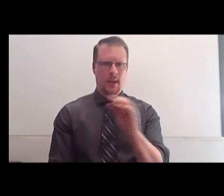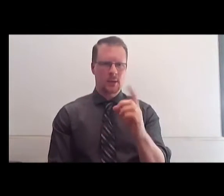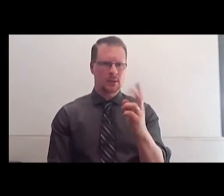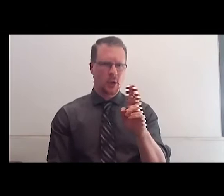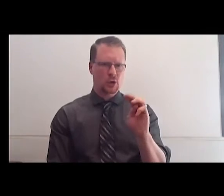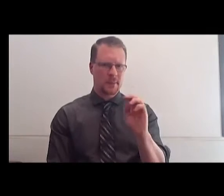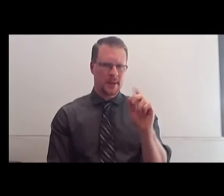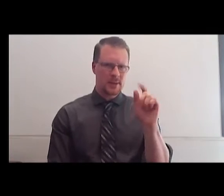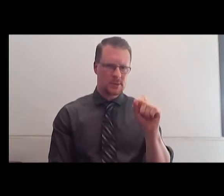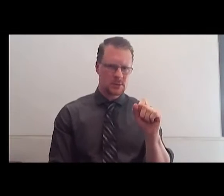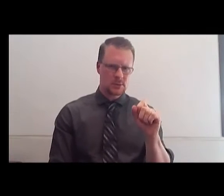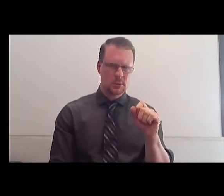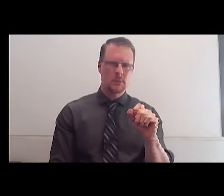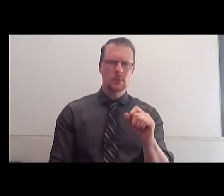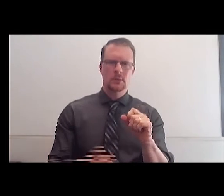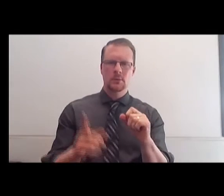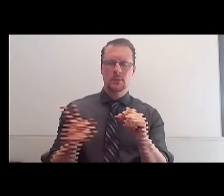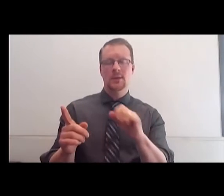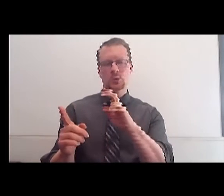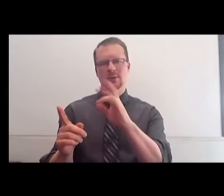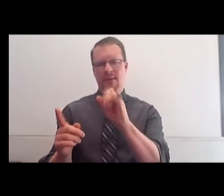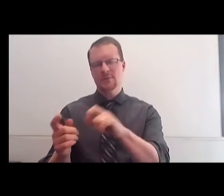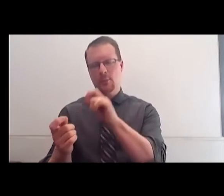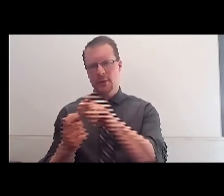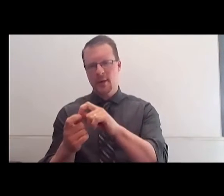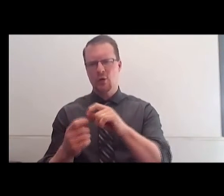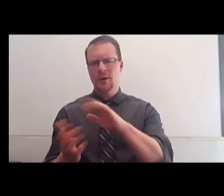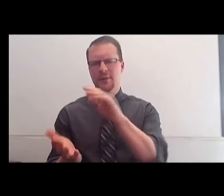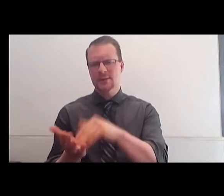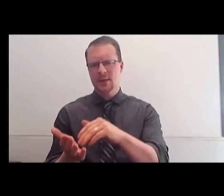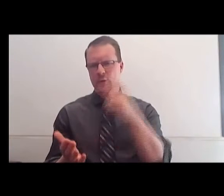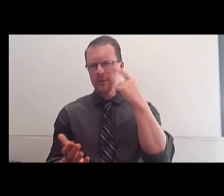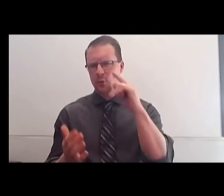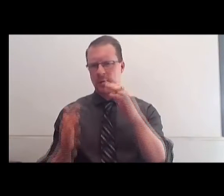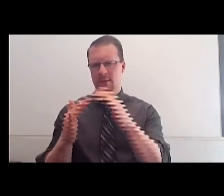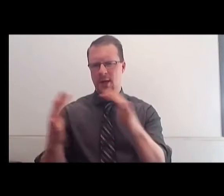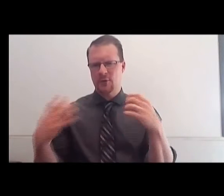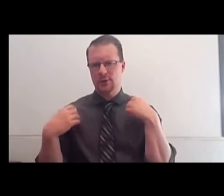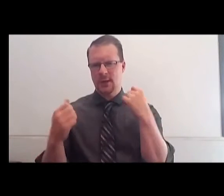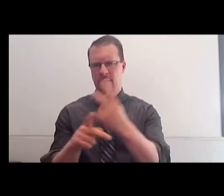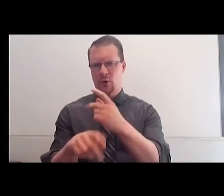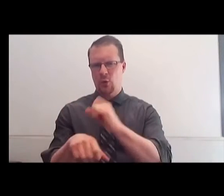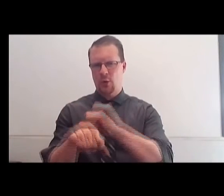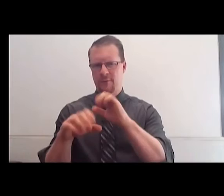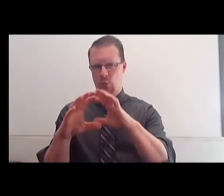In collaboration with UC Davis and Dr. Meeks. UC Davis in particular has